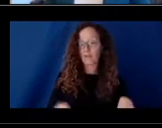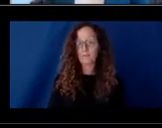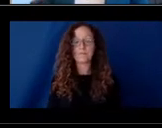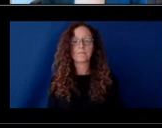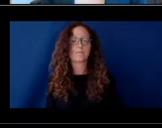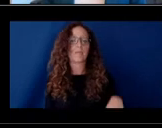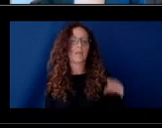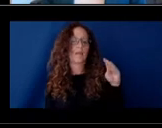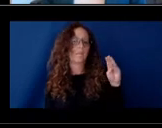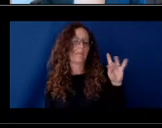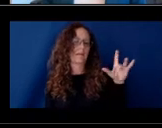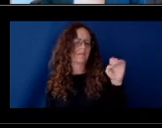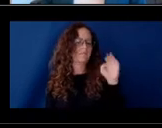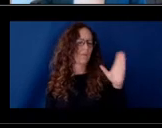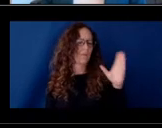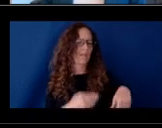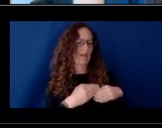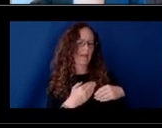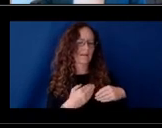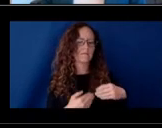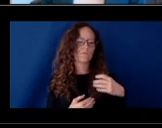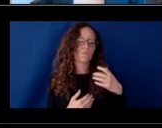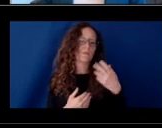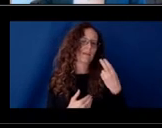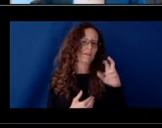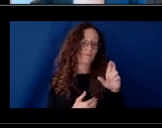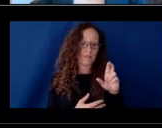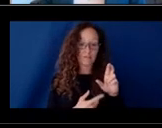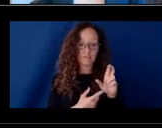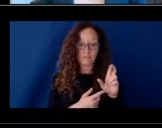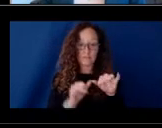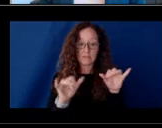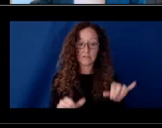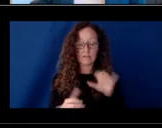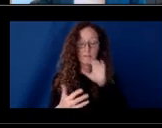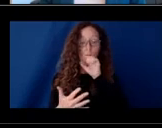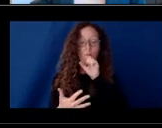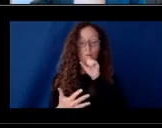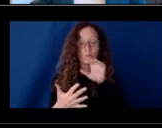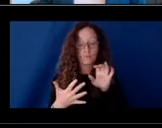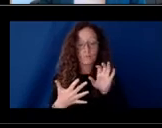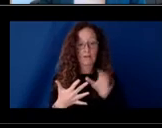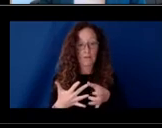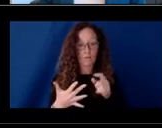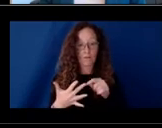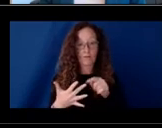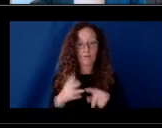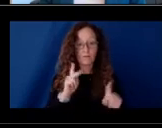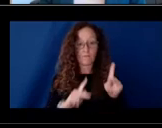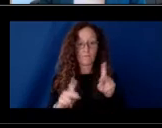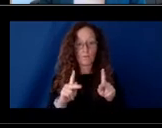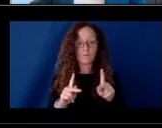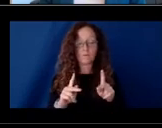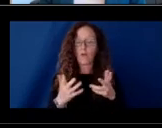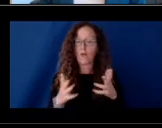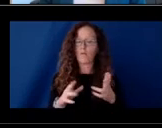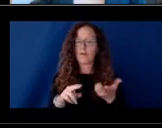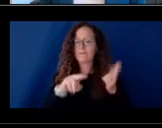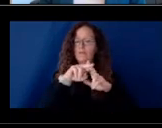if HeatRisk, the orange category is for those folks that are at greater risk. If the power is